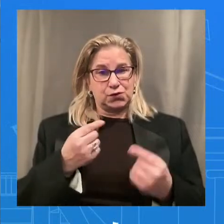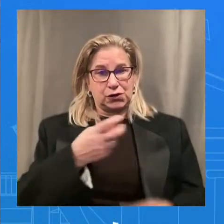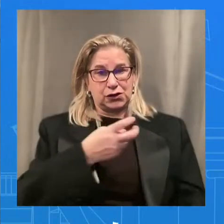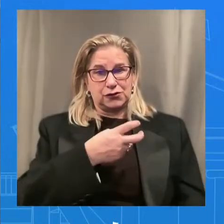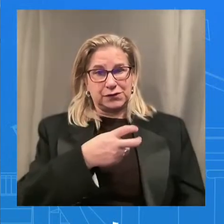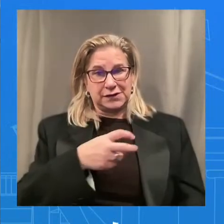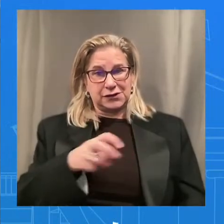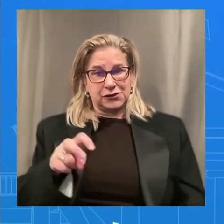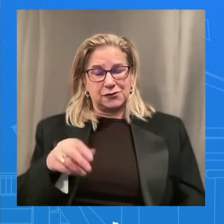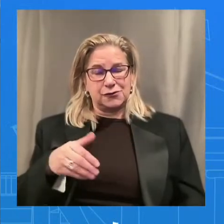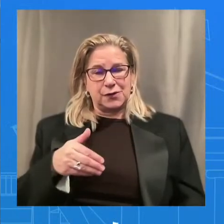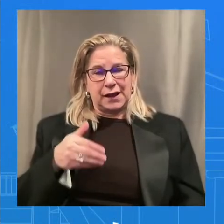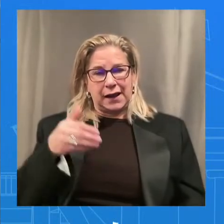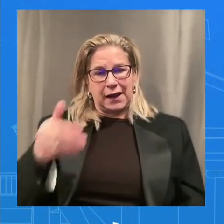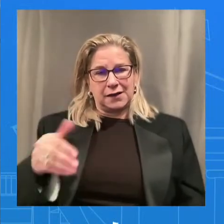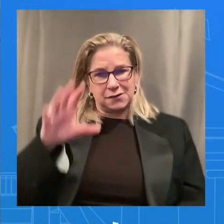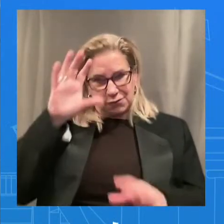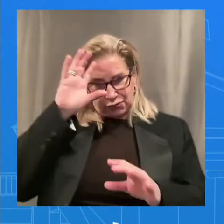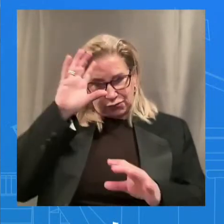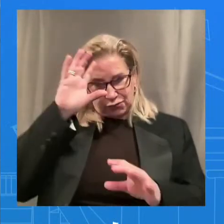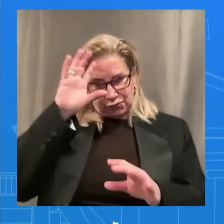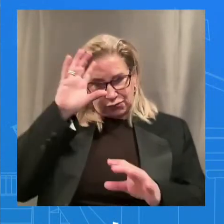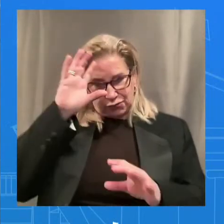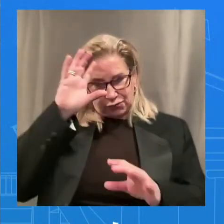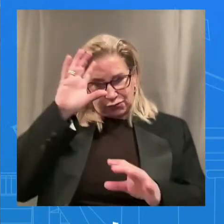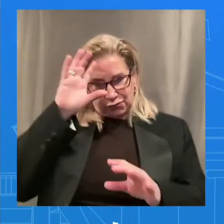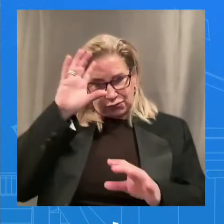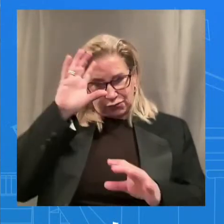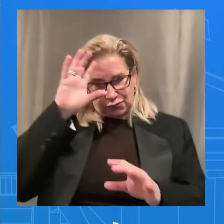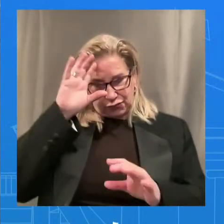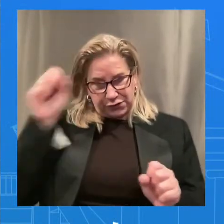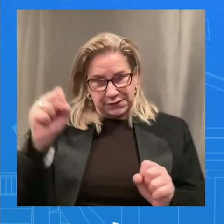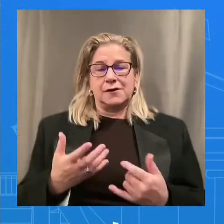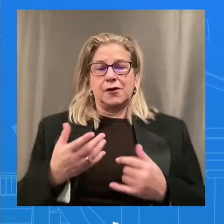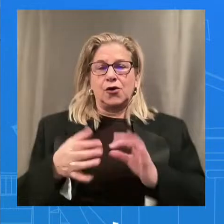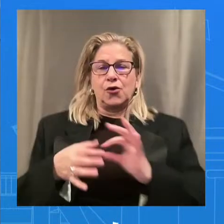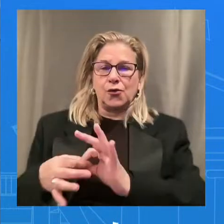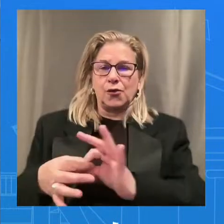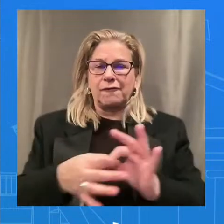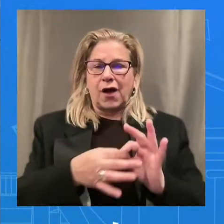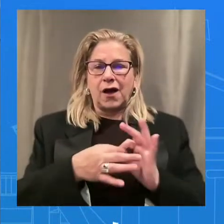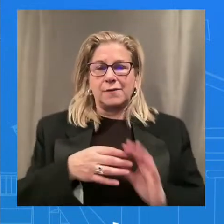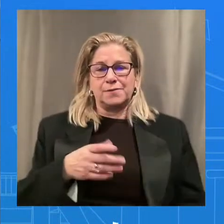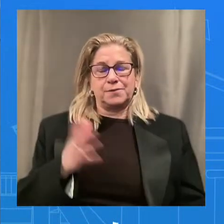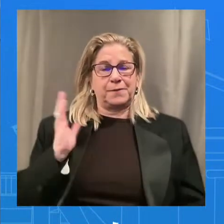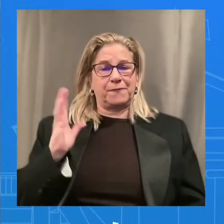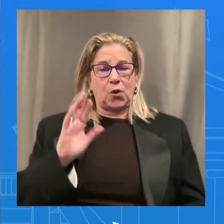there was this perception that there had been an intention to deny President Carter